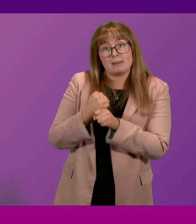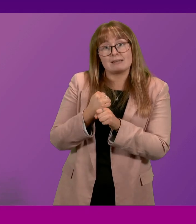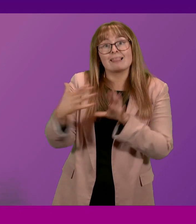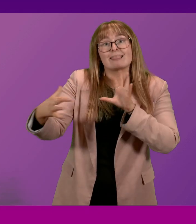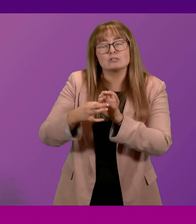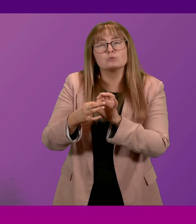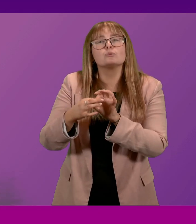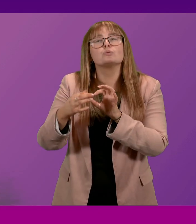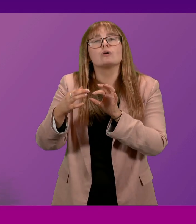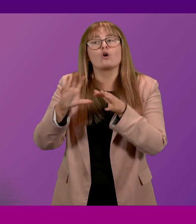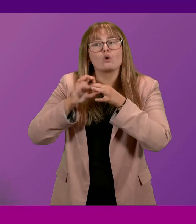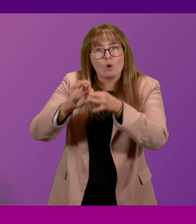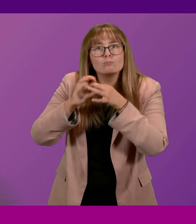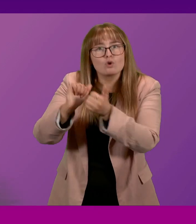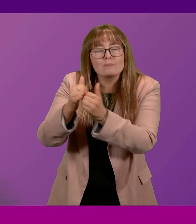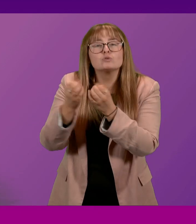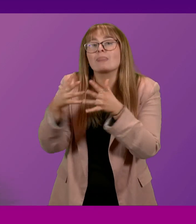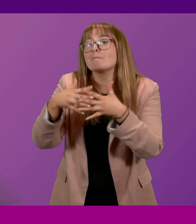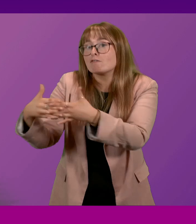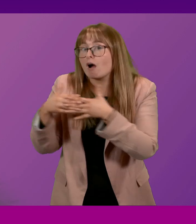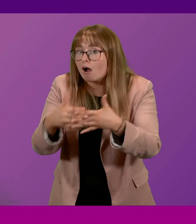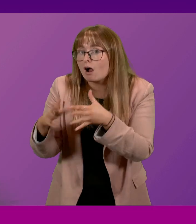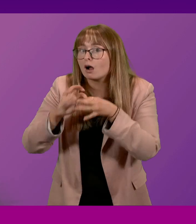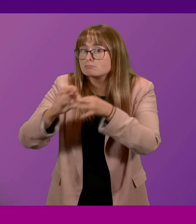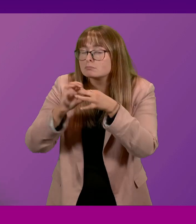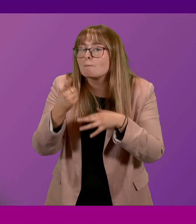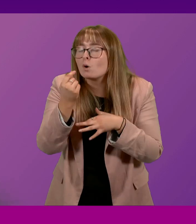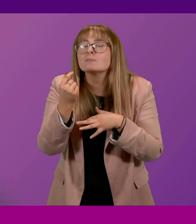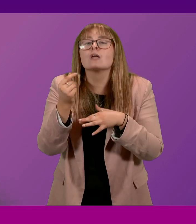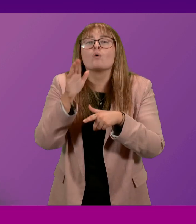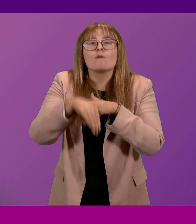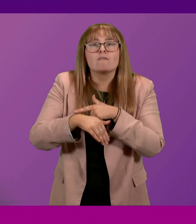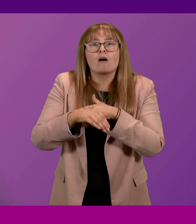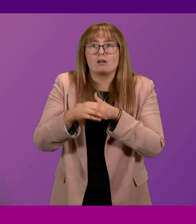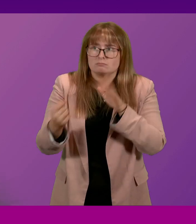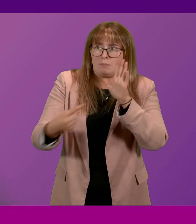areas of co-operation with the United States—in particular, on relevant and important issues of